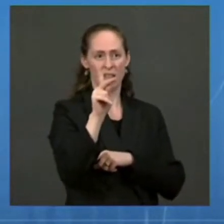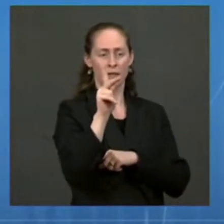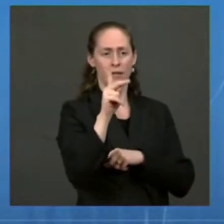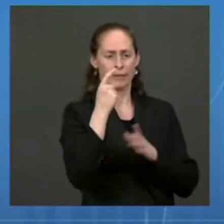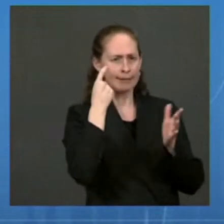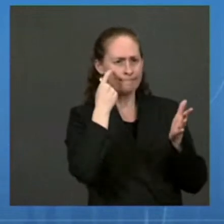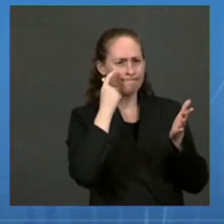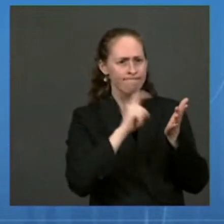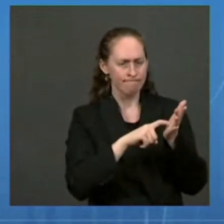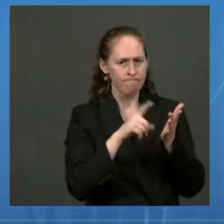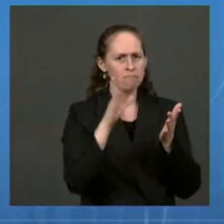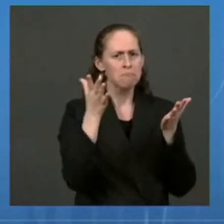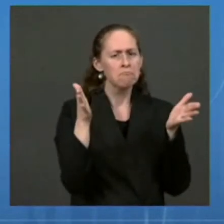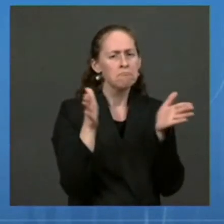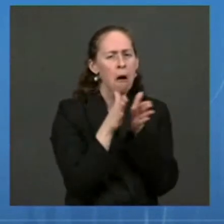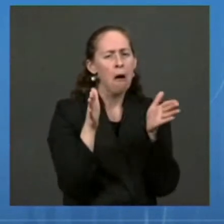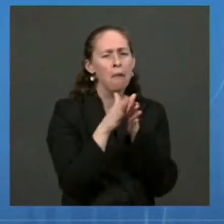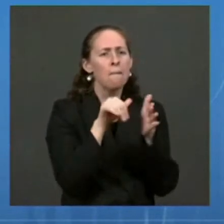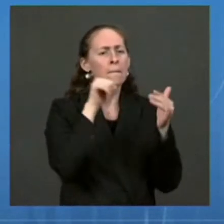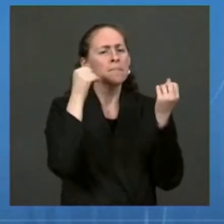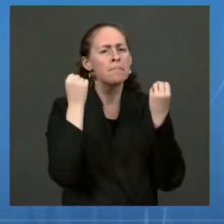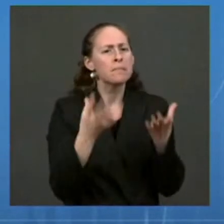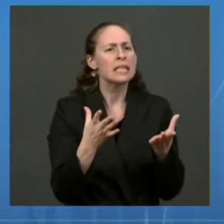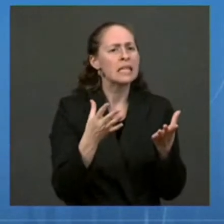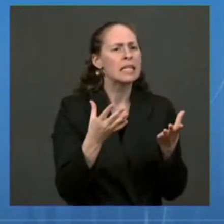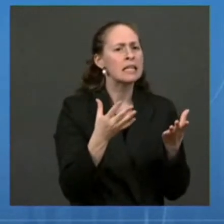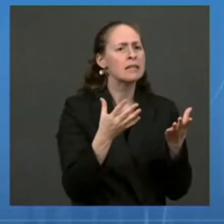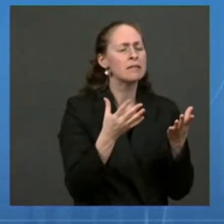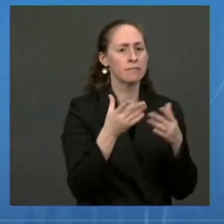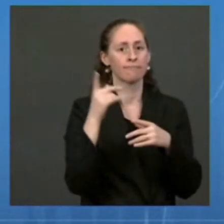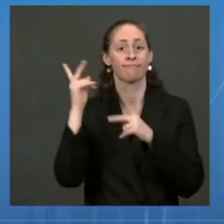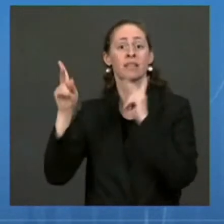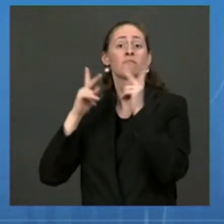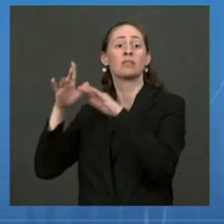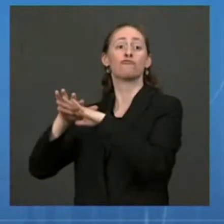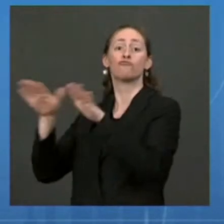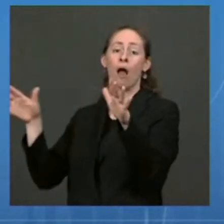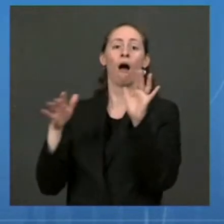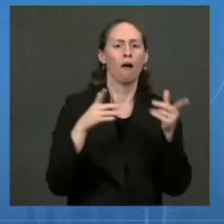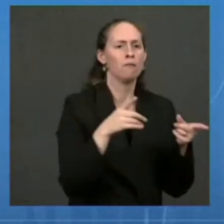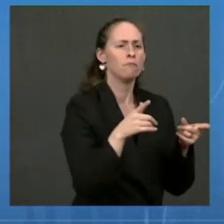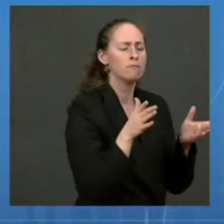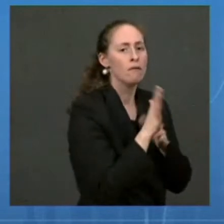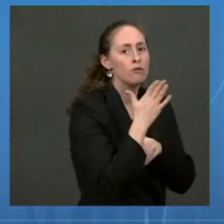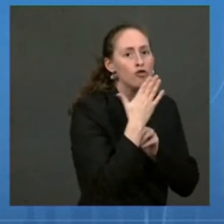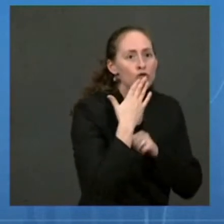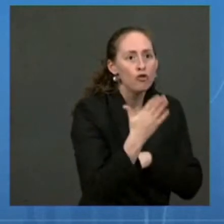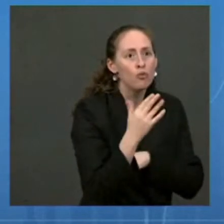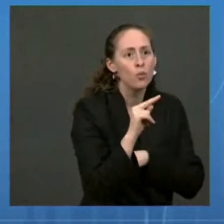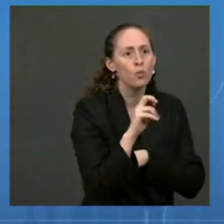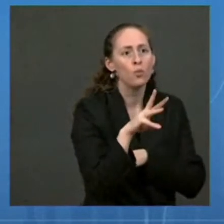CERTAIN COHORTS THAT HAVE BEEN FOLLOW THAT THE COHORT STUDY IN THE UK INDICATE THAT A ALLER